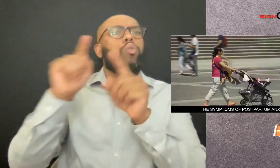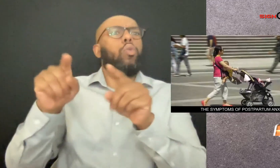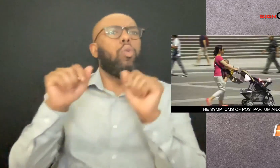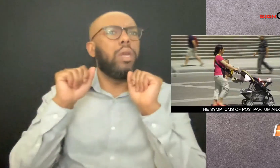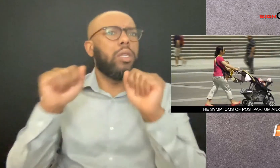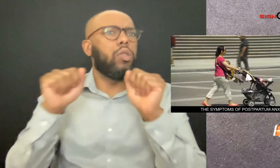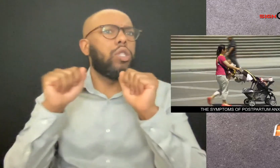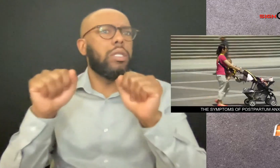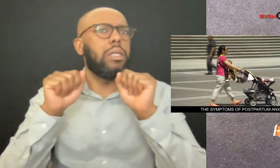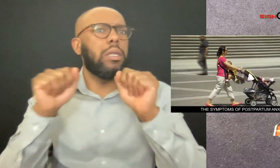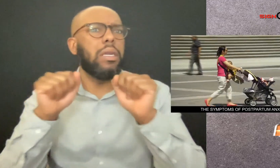Getting exercise.